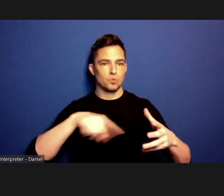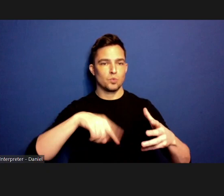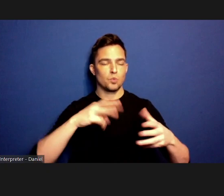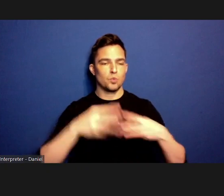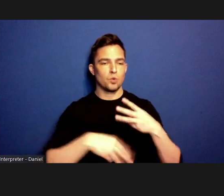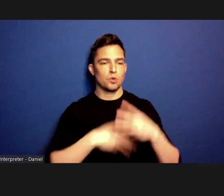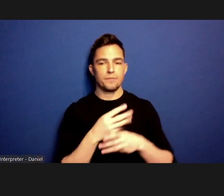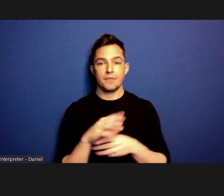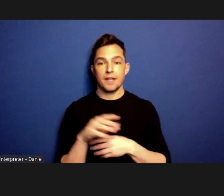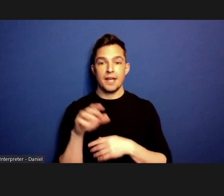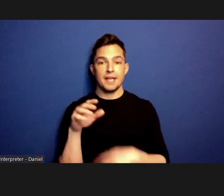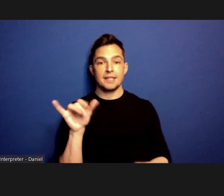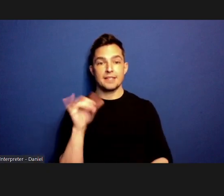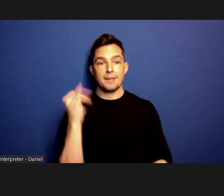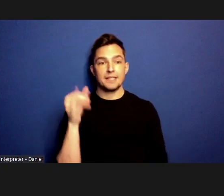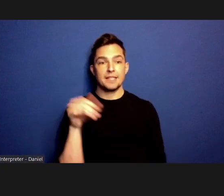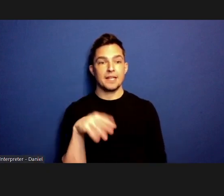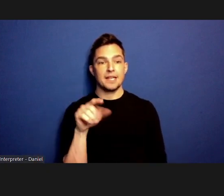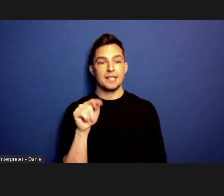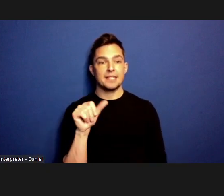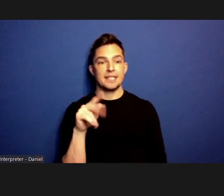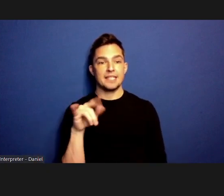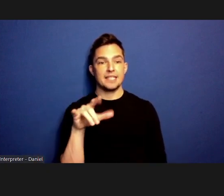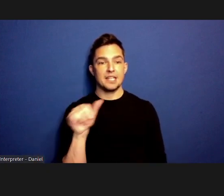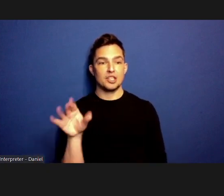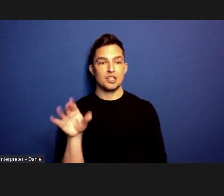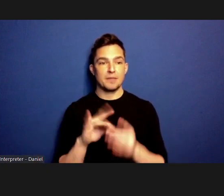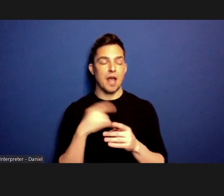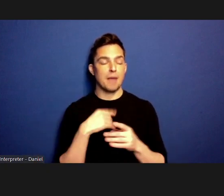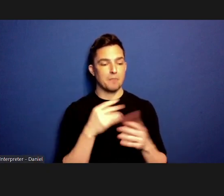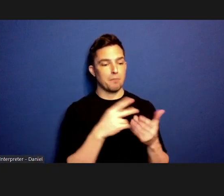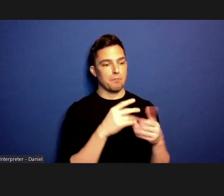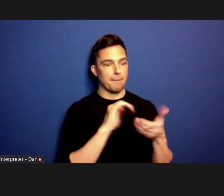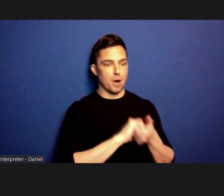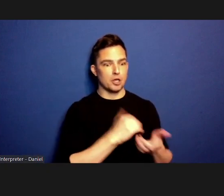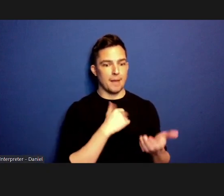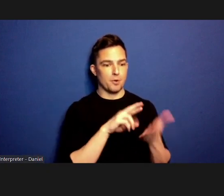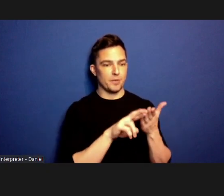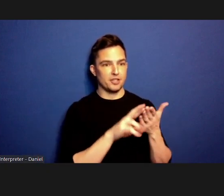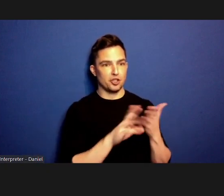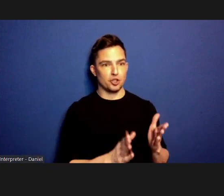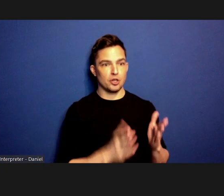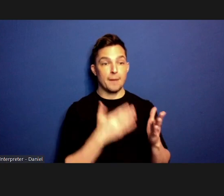yes, I'm a part of the system. I'm a researcher. And so my objective here is I do believe that